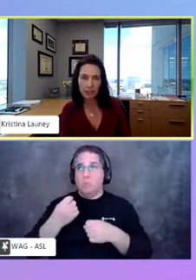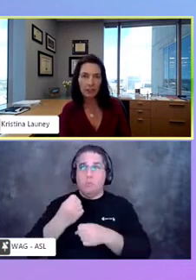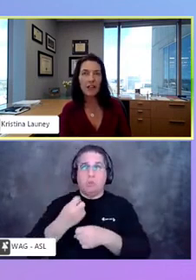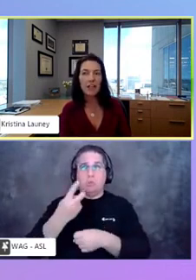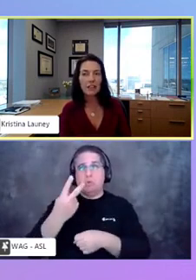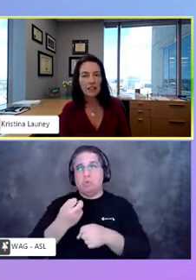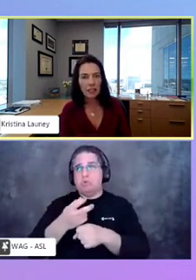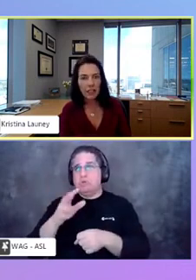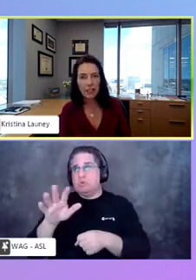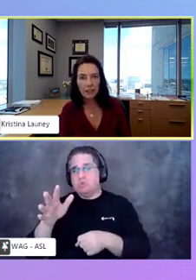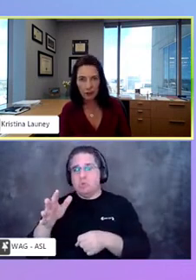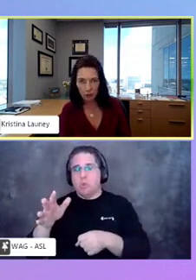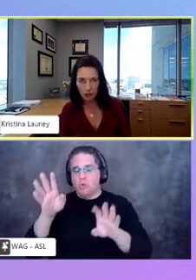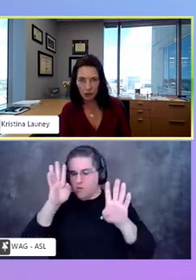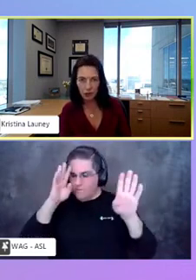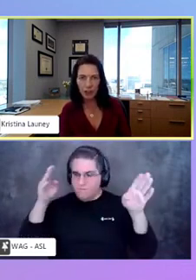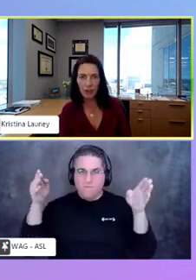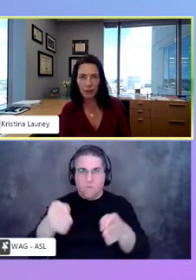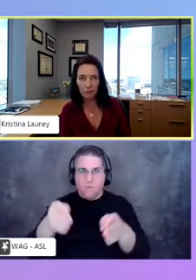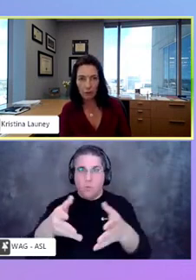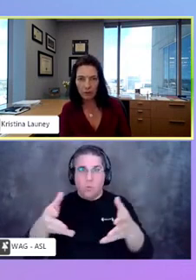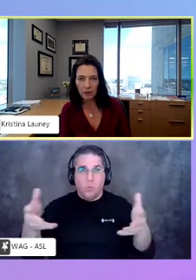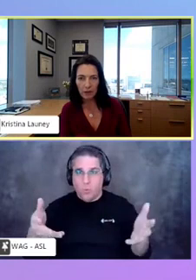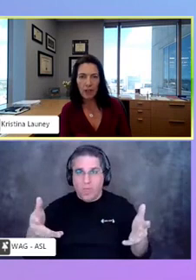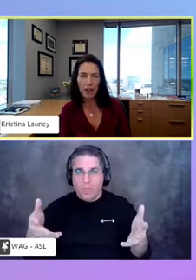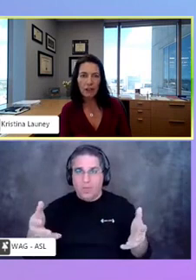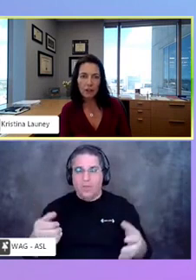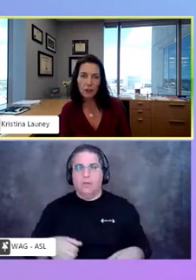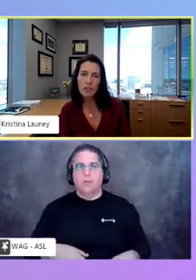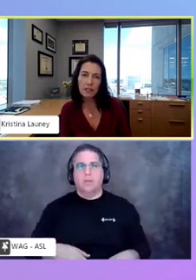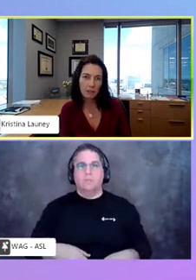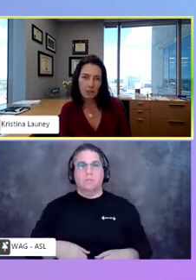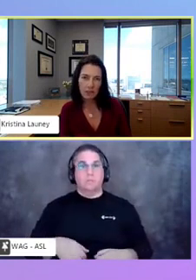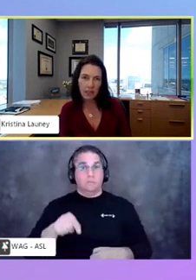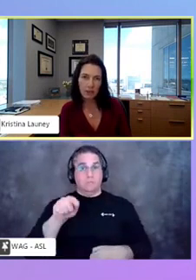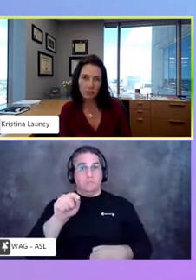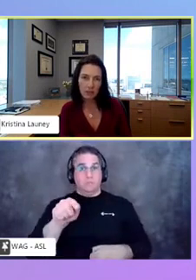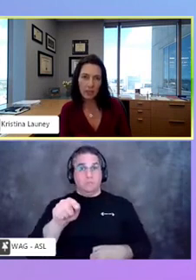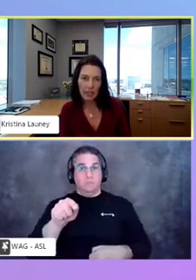most of their time over year plus, especially the last over